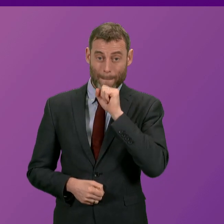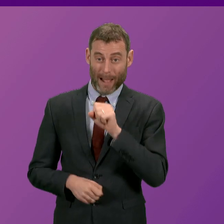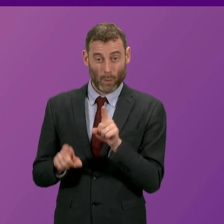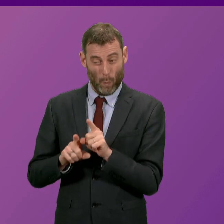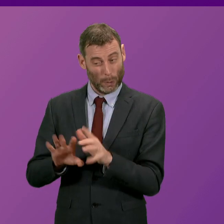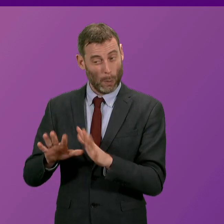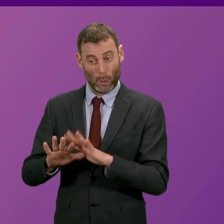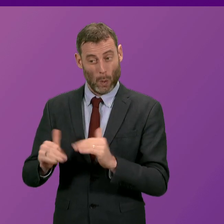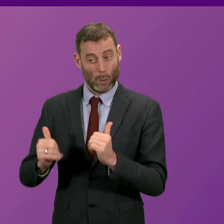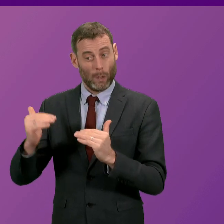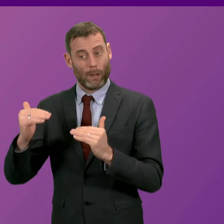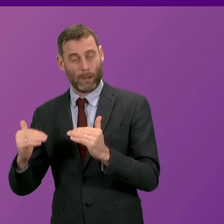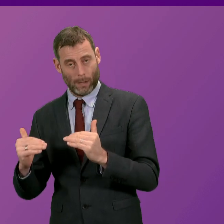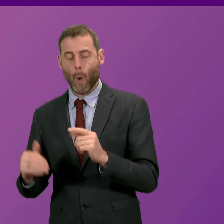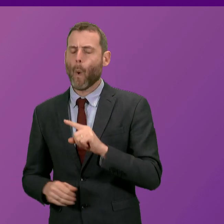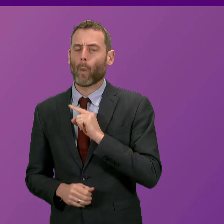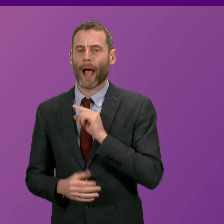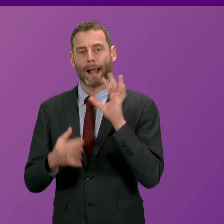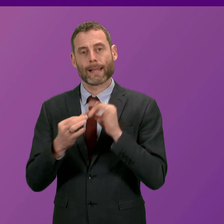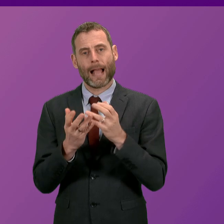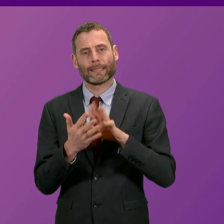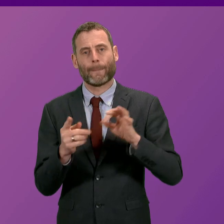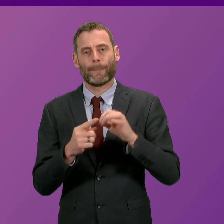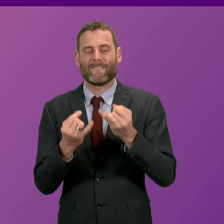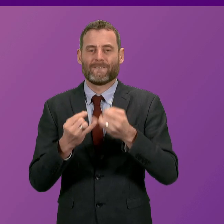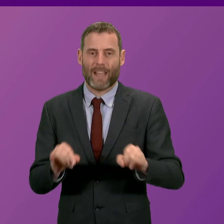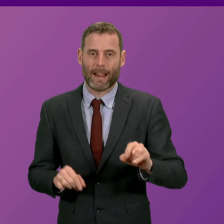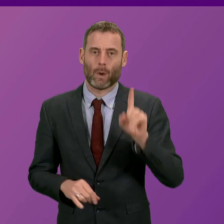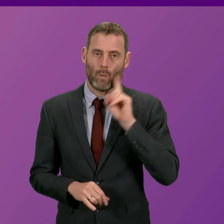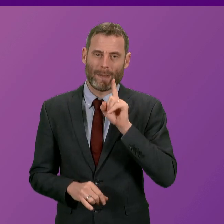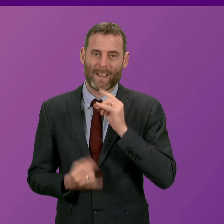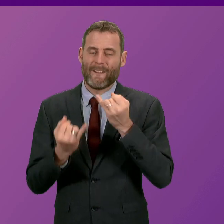Scottish National Party failing women—failing to protect safe spaces, failing to provide